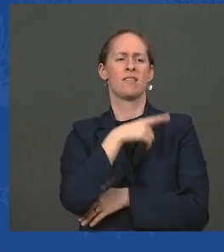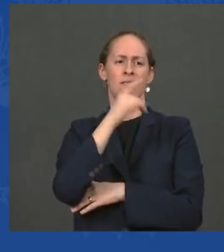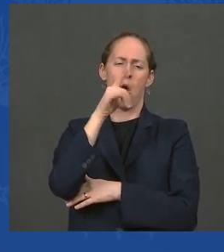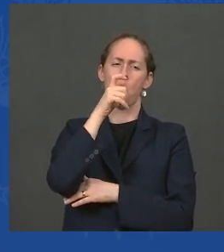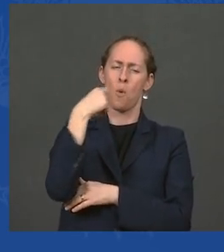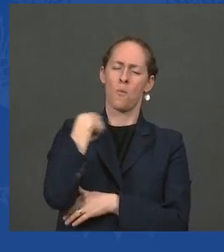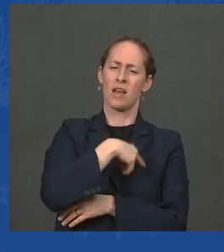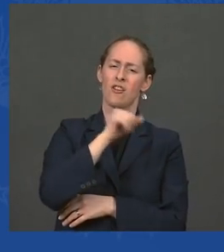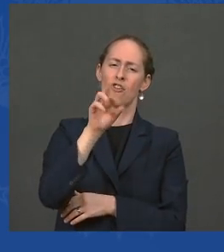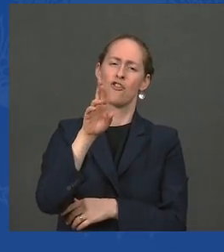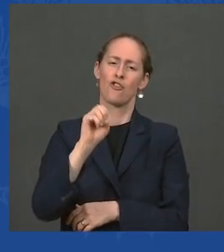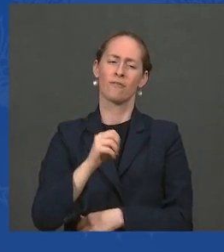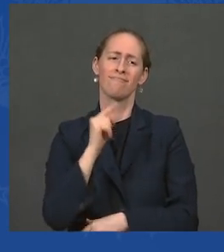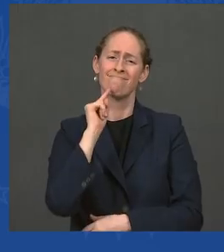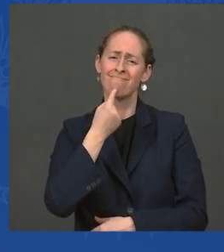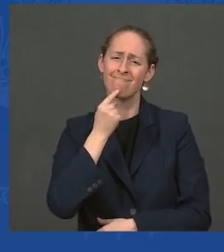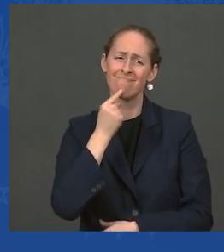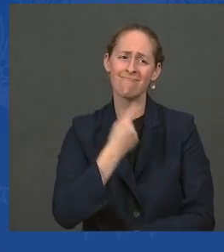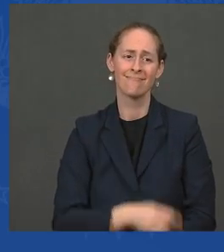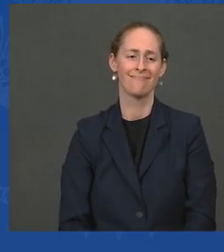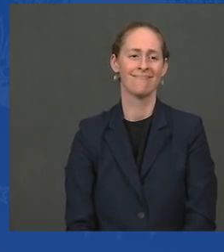For those if you who teach history, think about it: